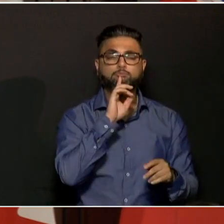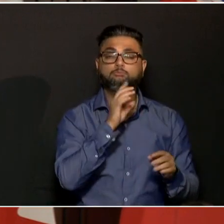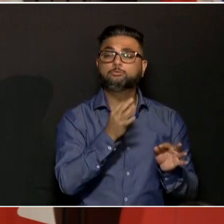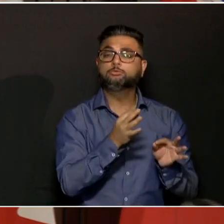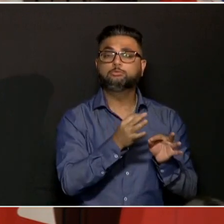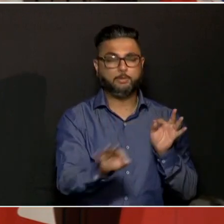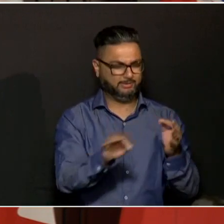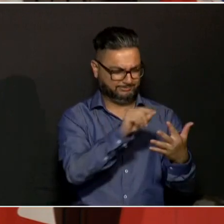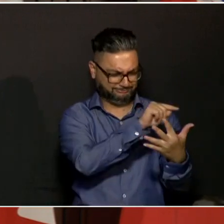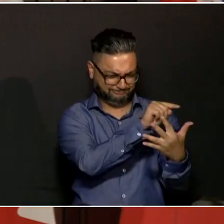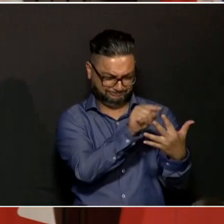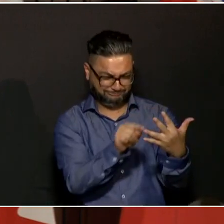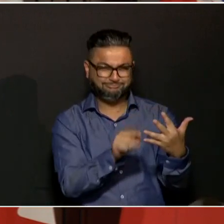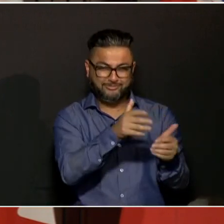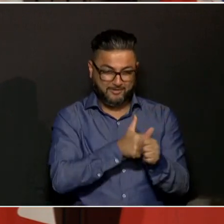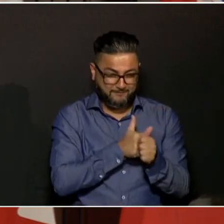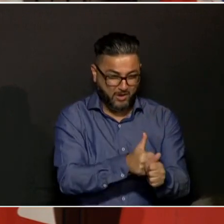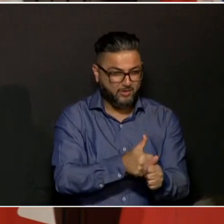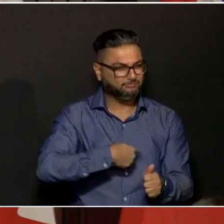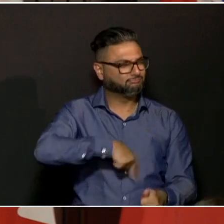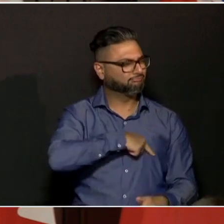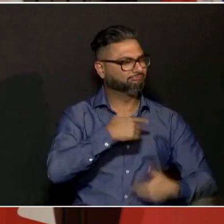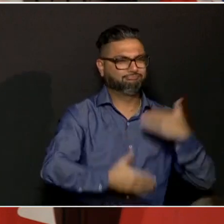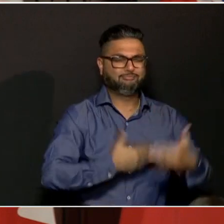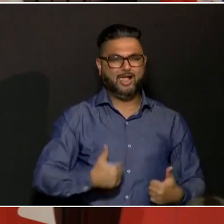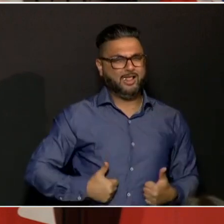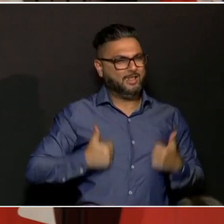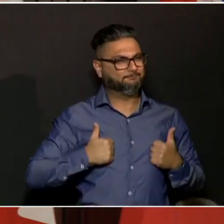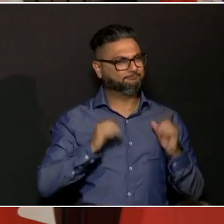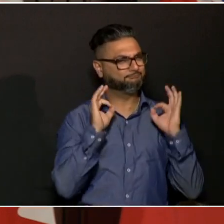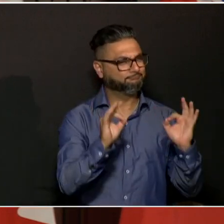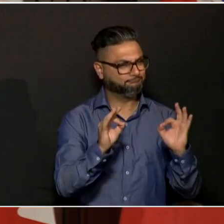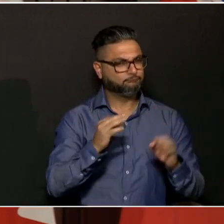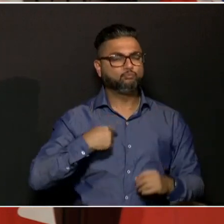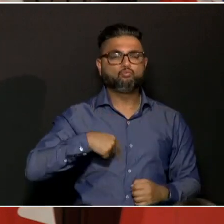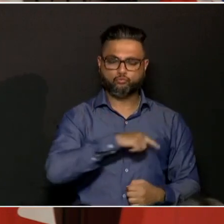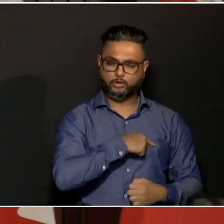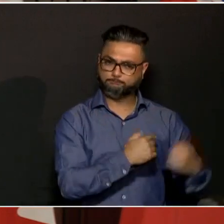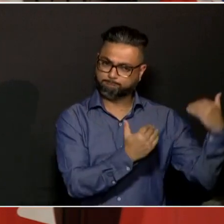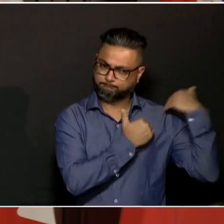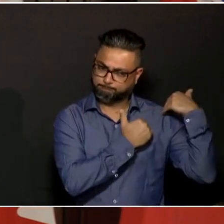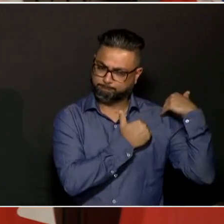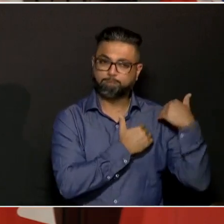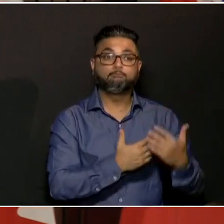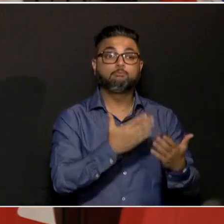that can save lives and it is up to us to do our part and thank you